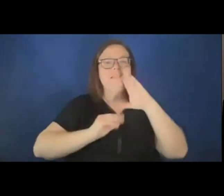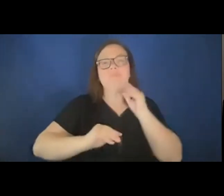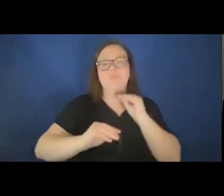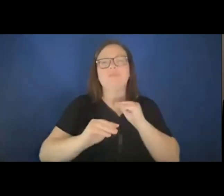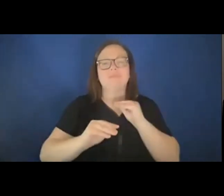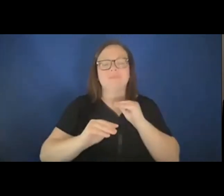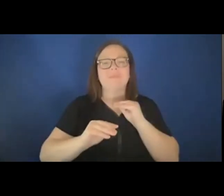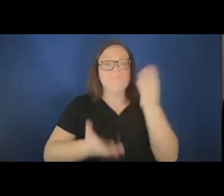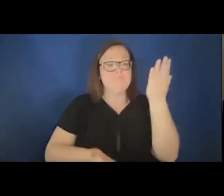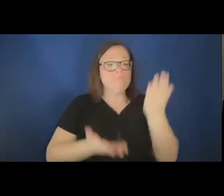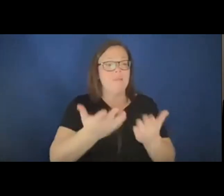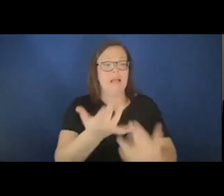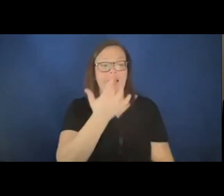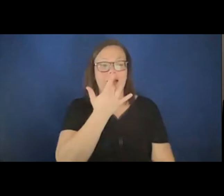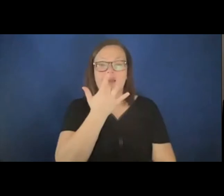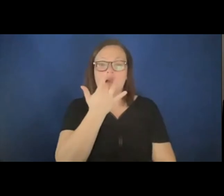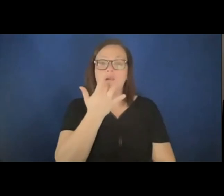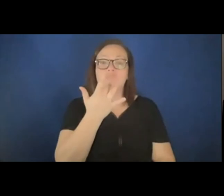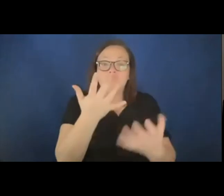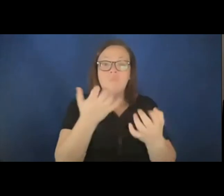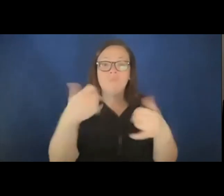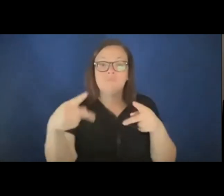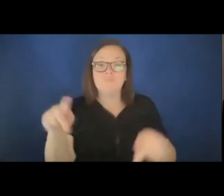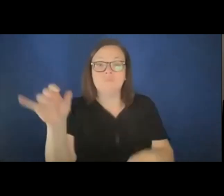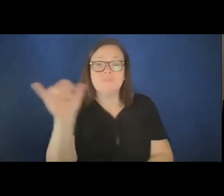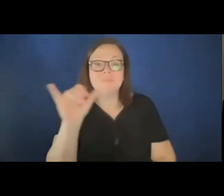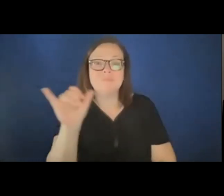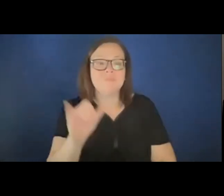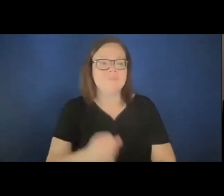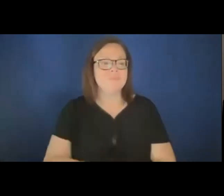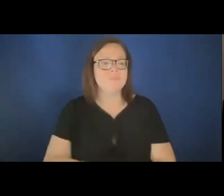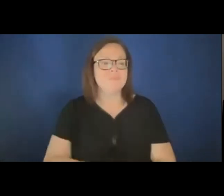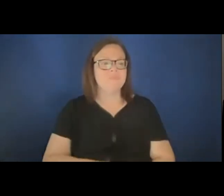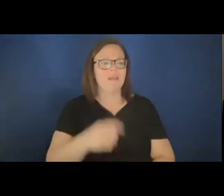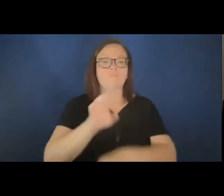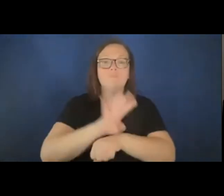my tastebuds deserve a party, too. Four o’clock, and the middle feeling